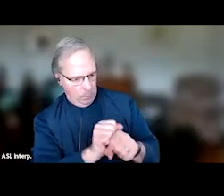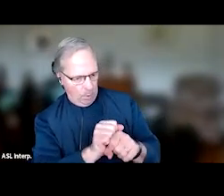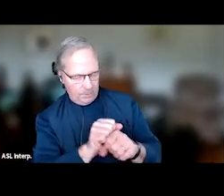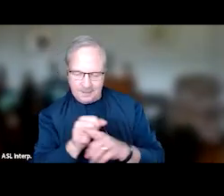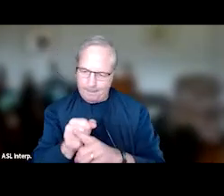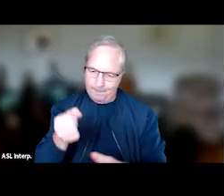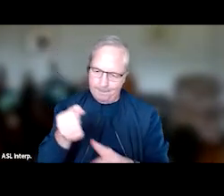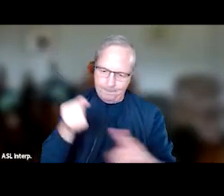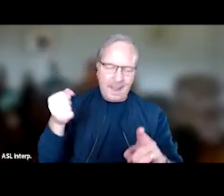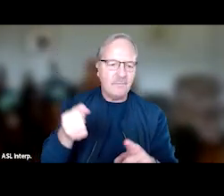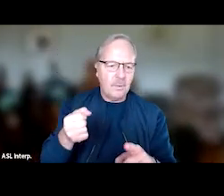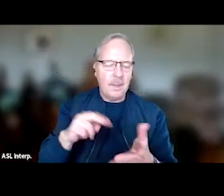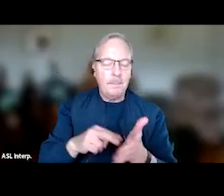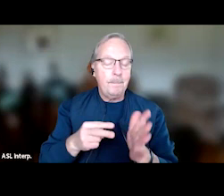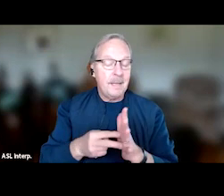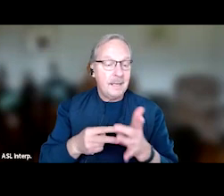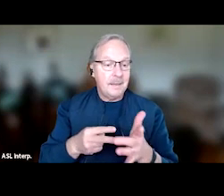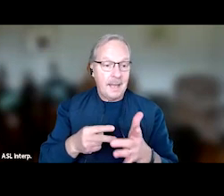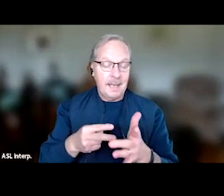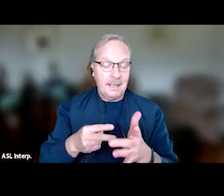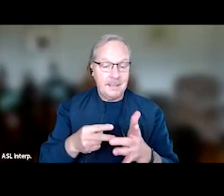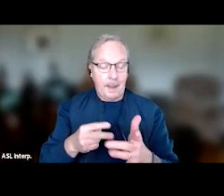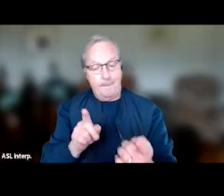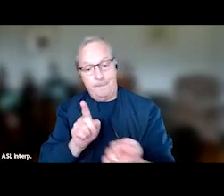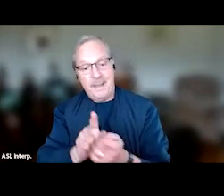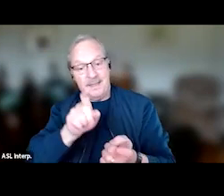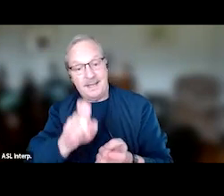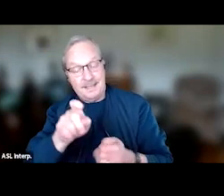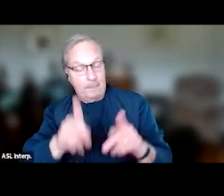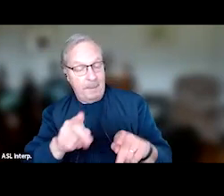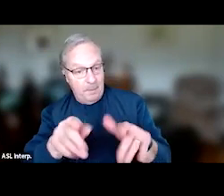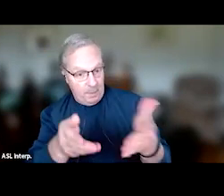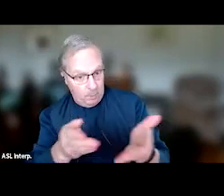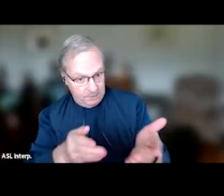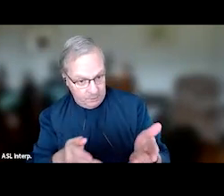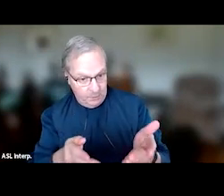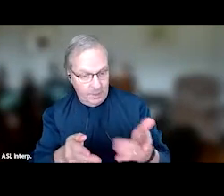meaning that it actually ends up with us meeting the needs of the people that we serve as stated by them that's ethical